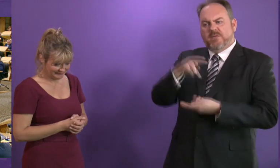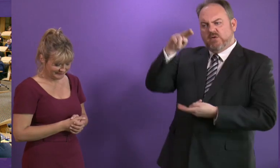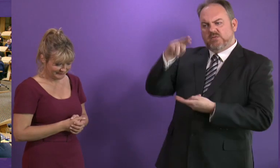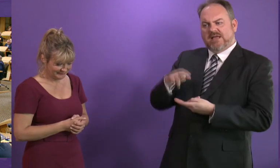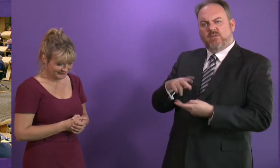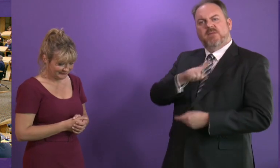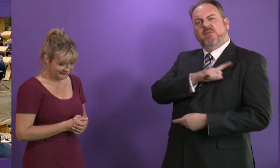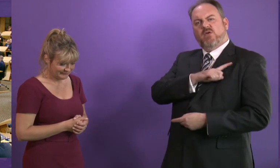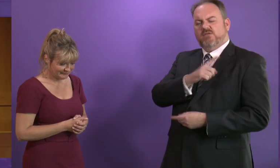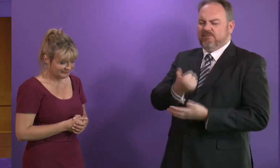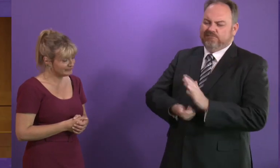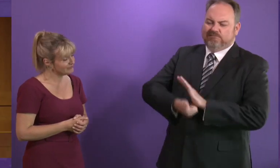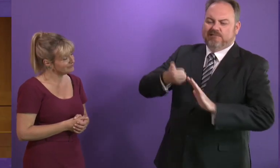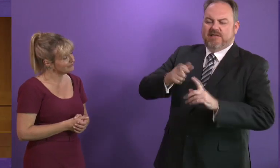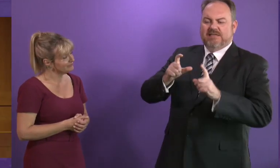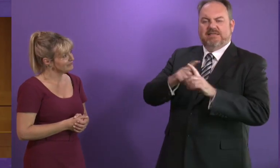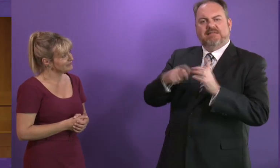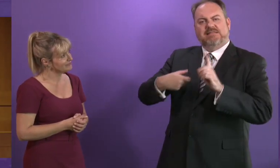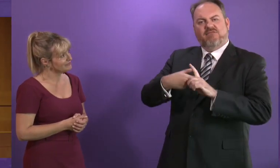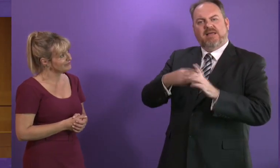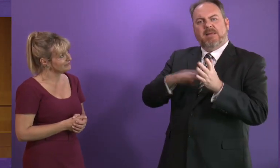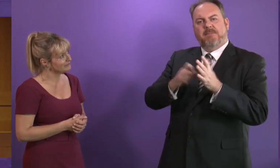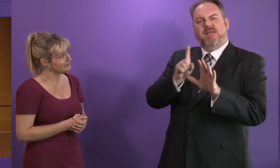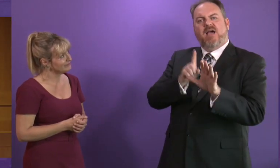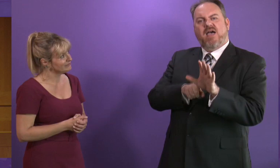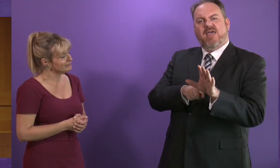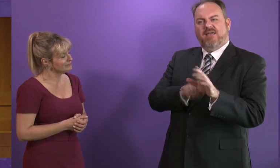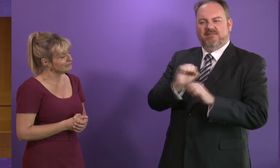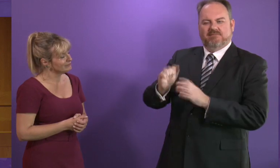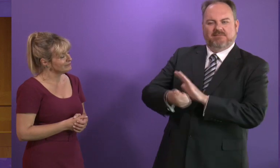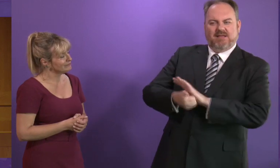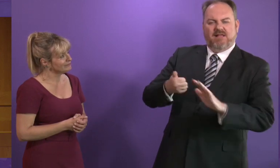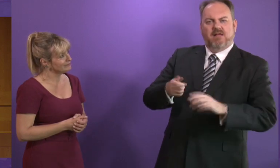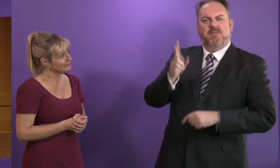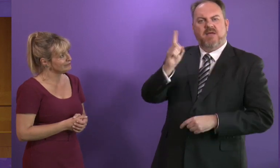it is nowt to do with him. When hospital projects degenerate into shambles, it is the fault